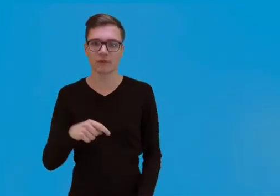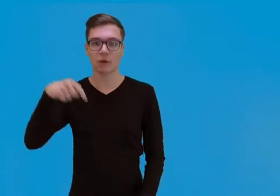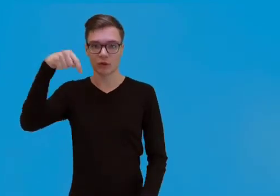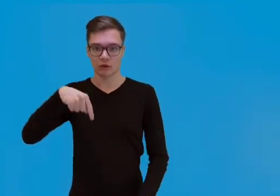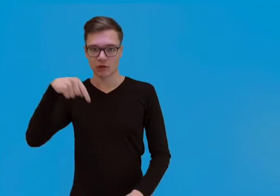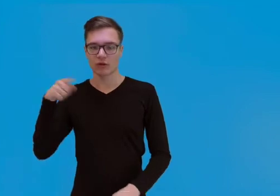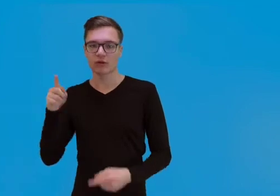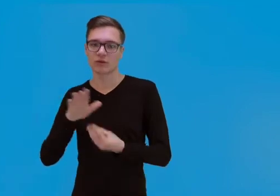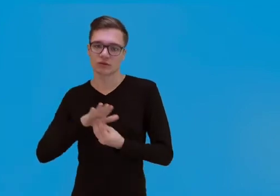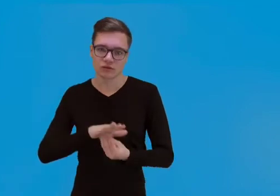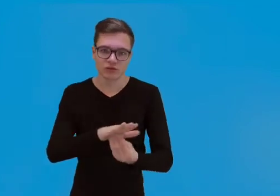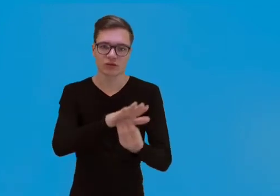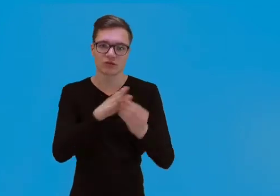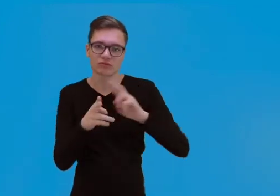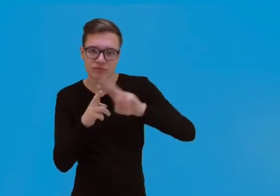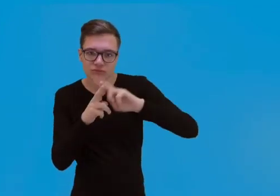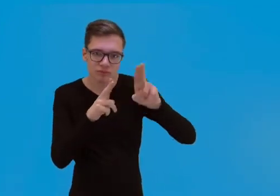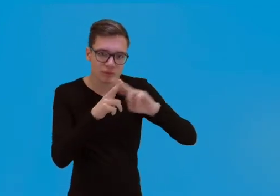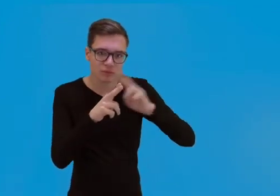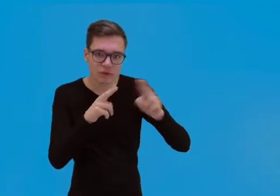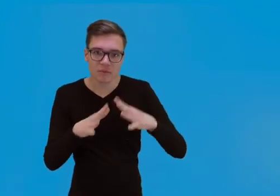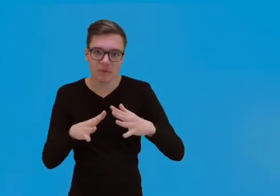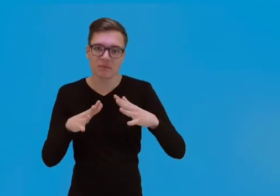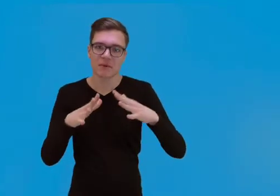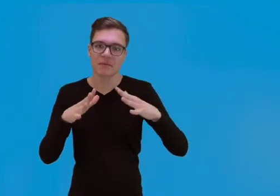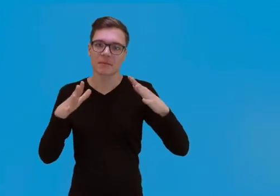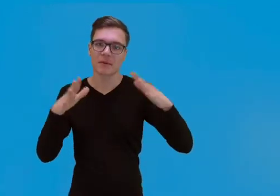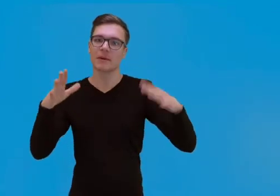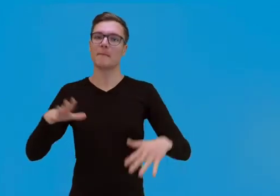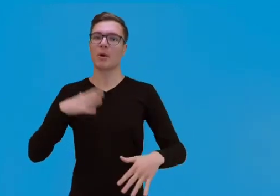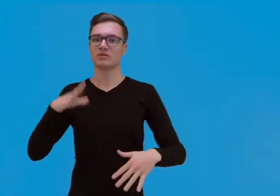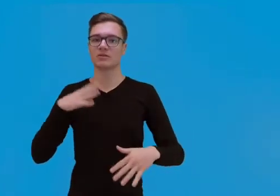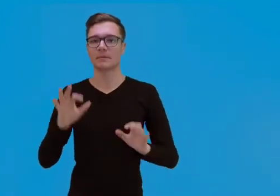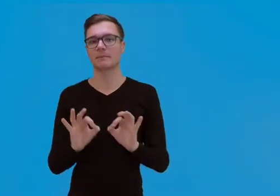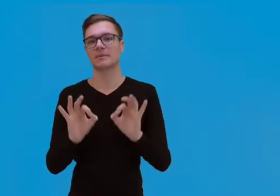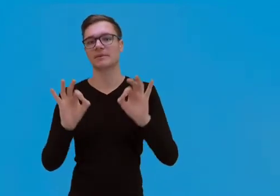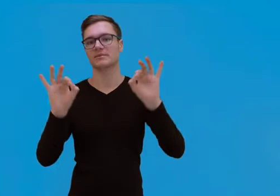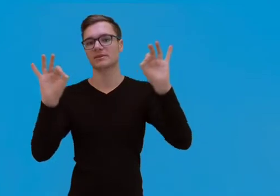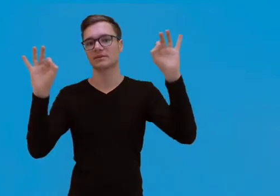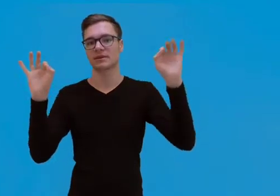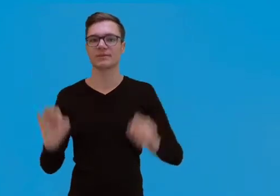Today, the KJP supports the skaters in modernizing the facility.